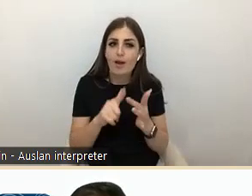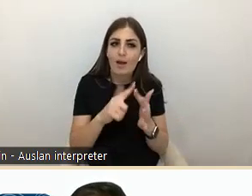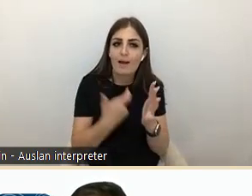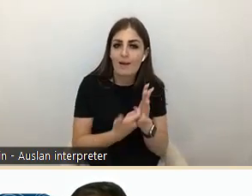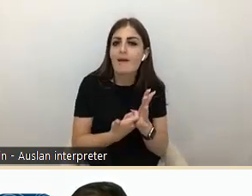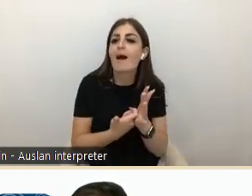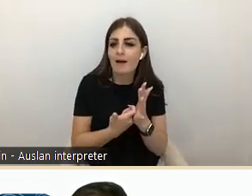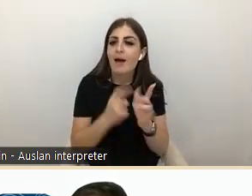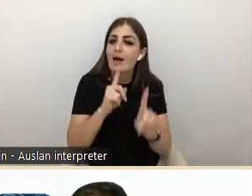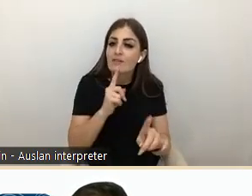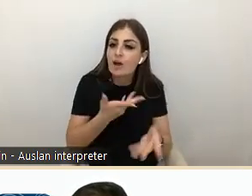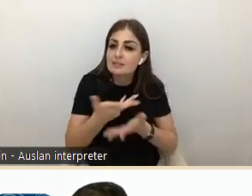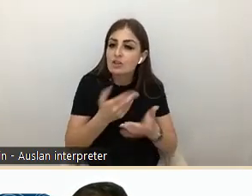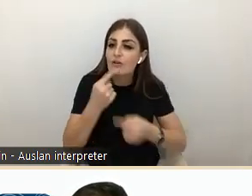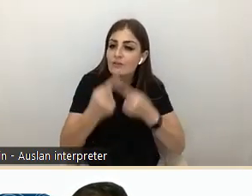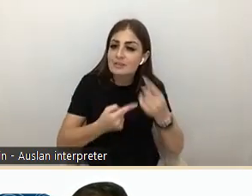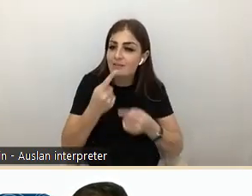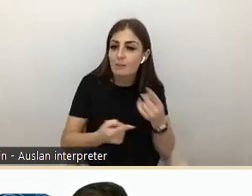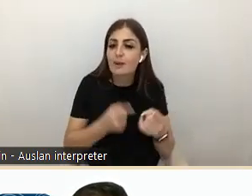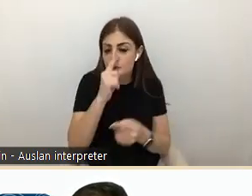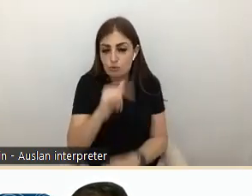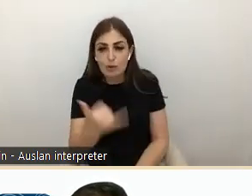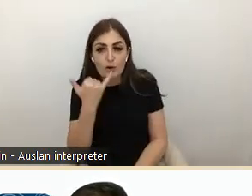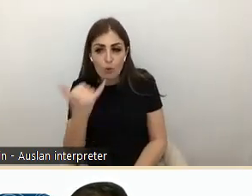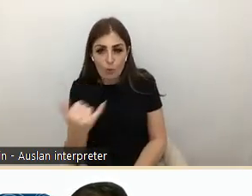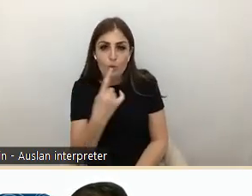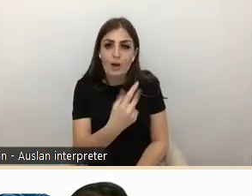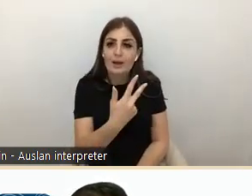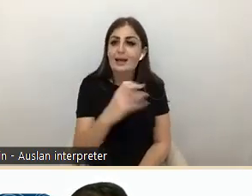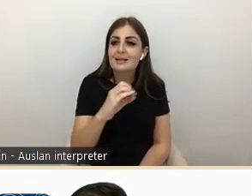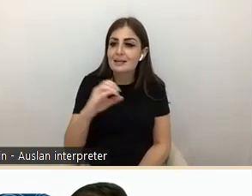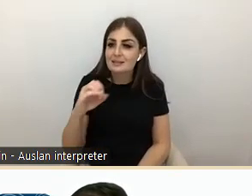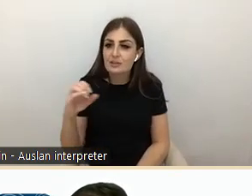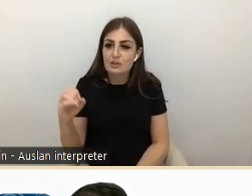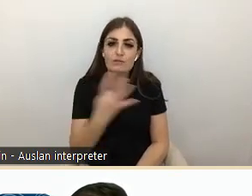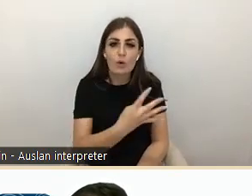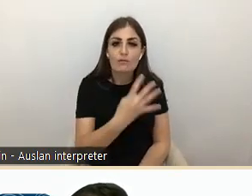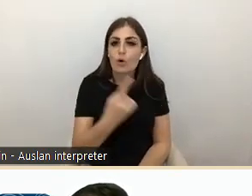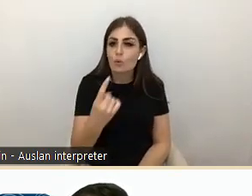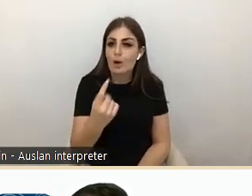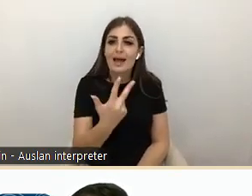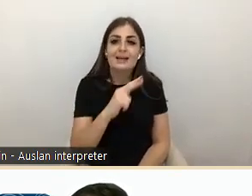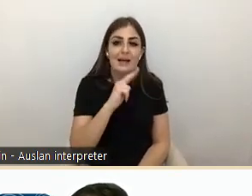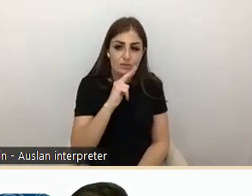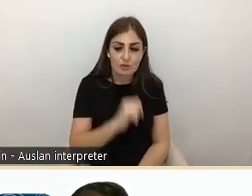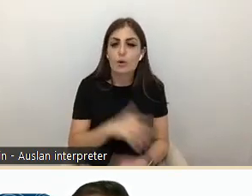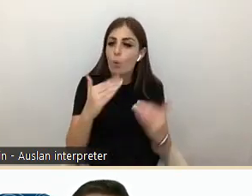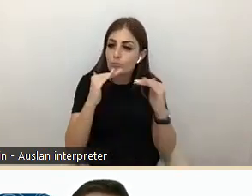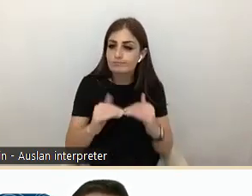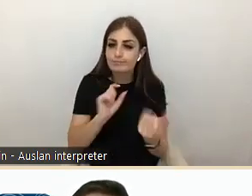Line, which you can contact by phone on 1800 44 1800 or by email at IERadvice@legalaid.qld.gov.au.